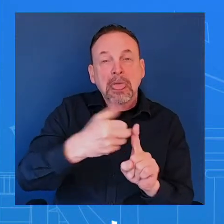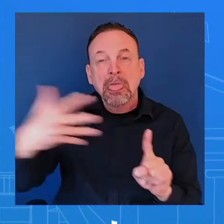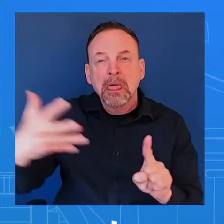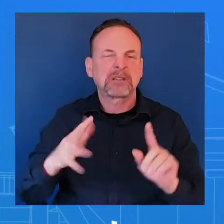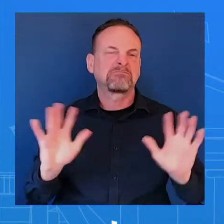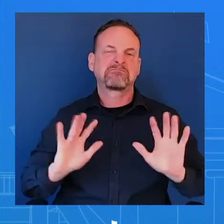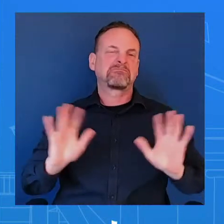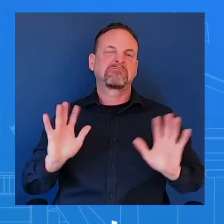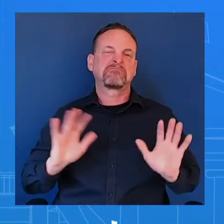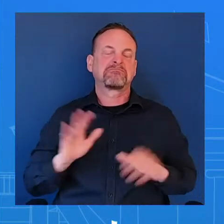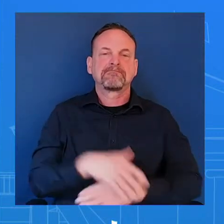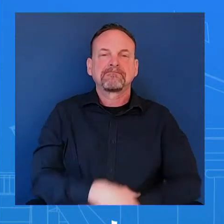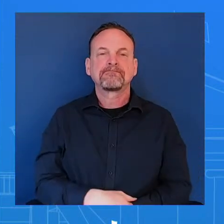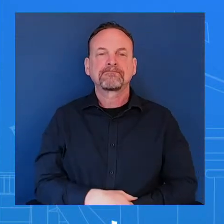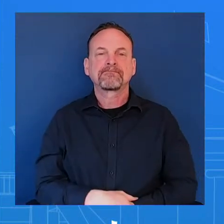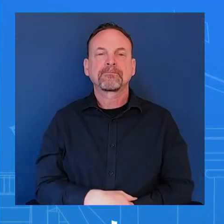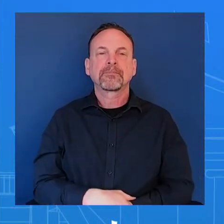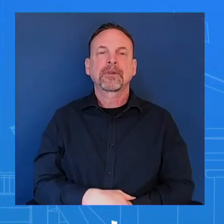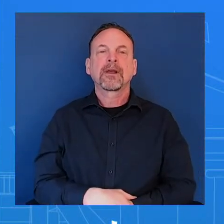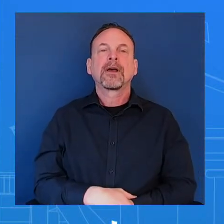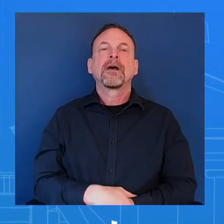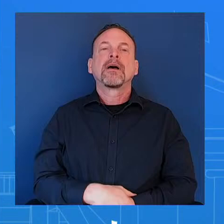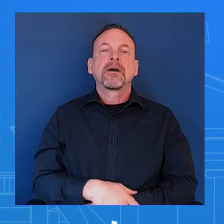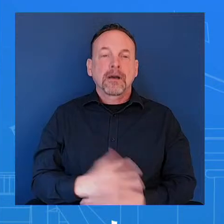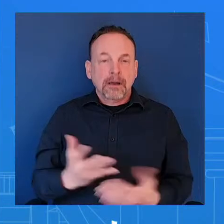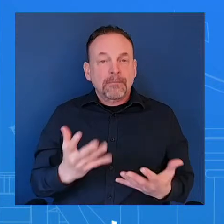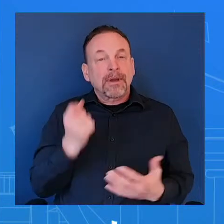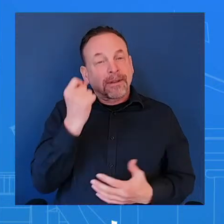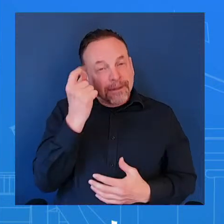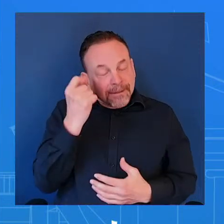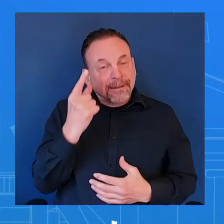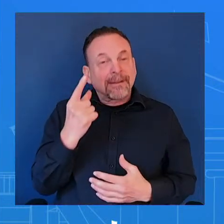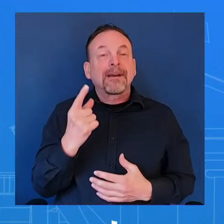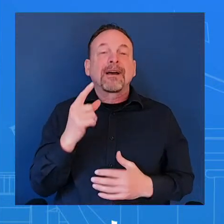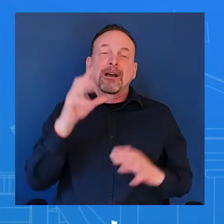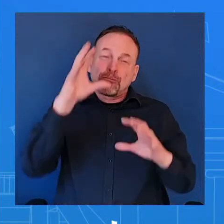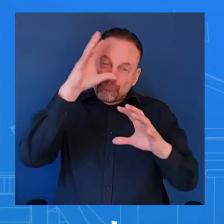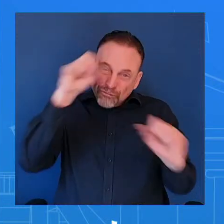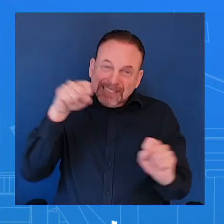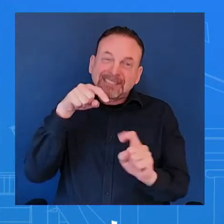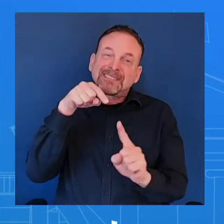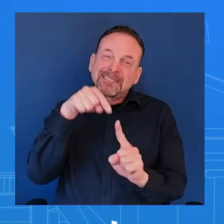the President respects an American -- any American's right to peacefully protest.